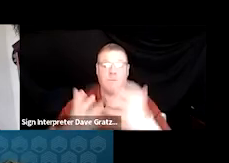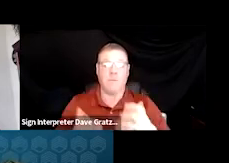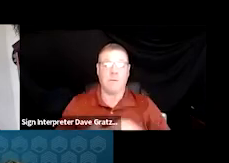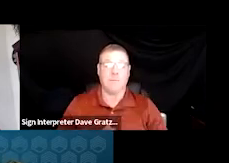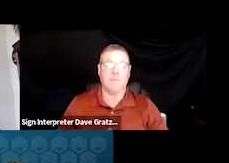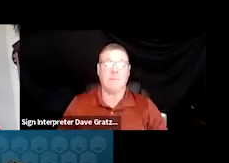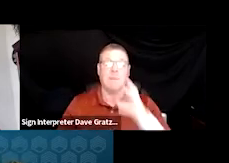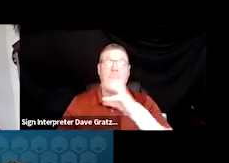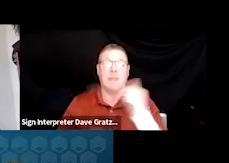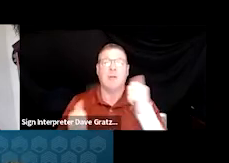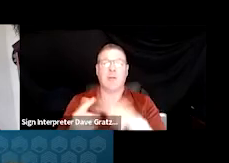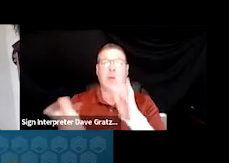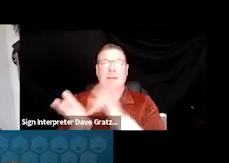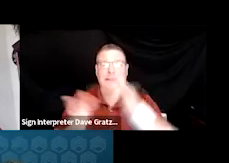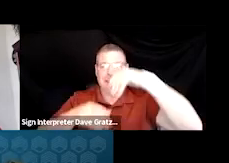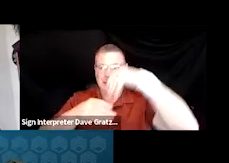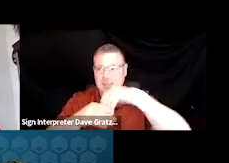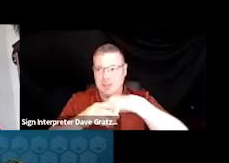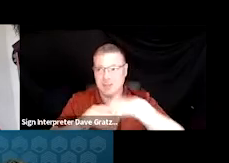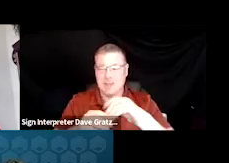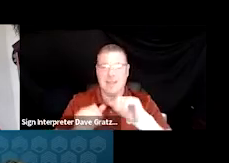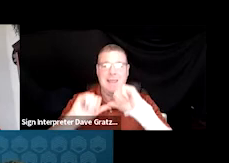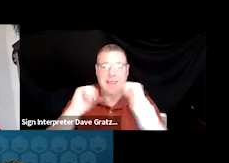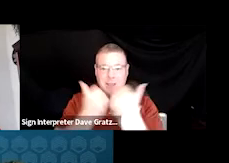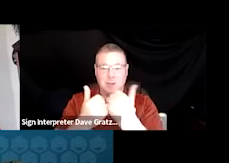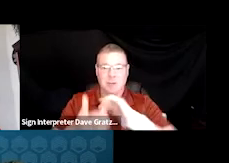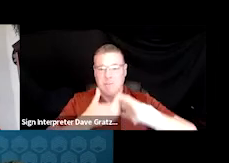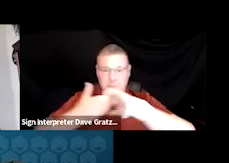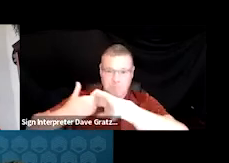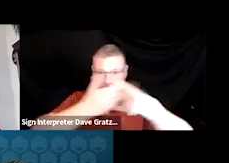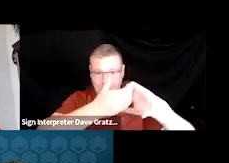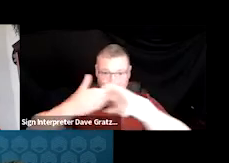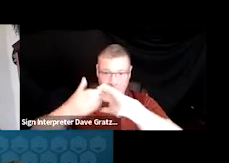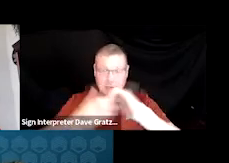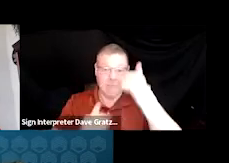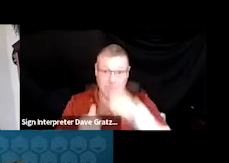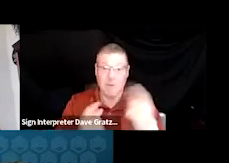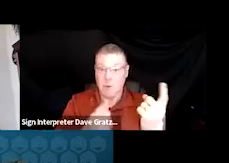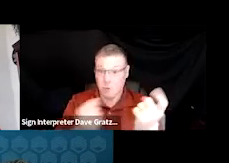to leverage internal agency partnerships. Because again, remember my recruitment's going slow,